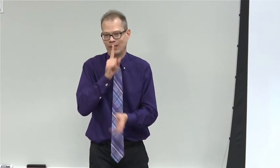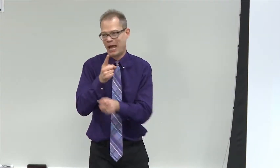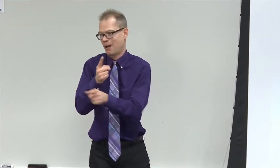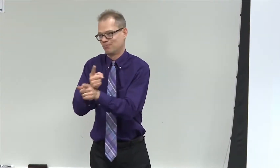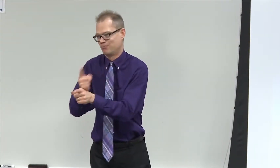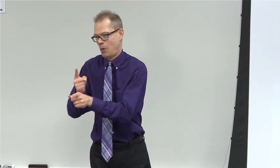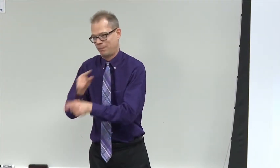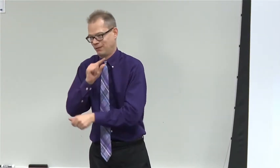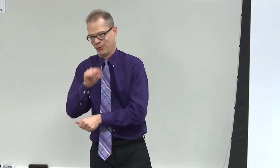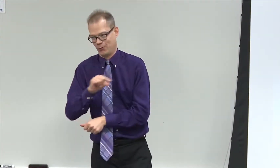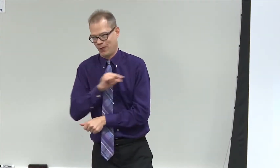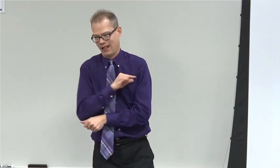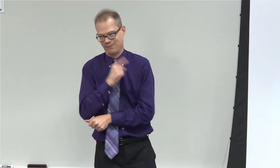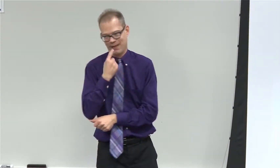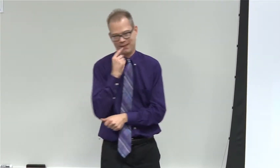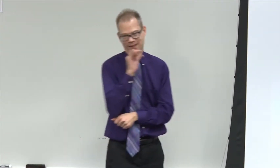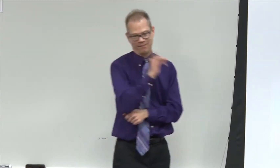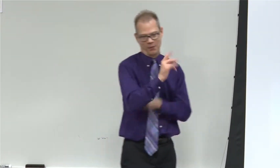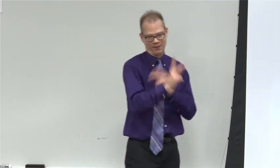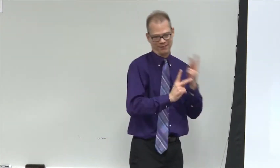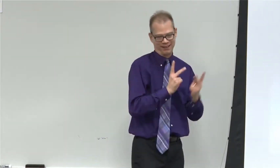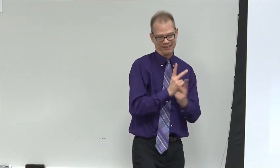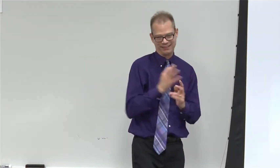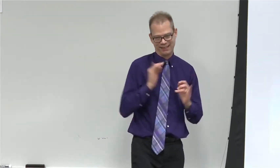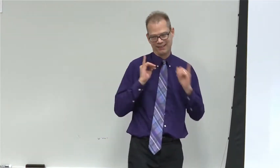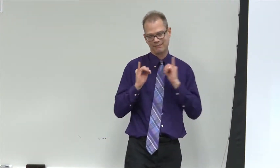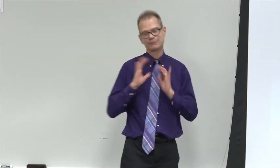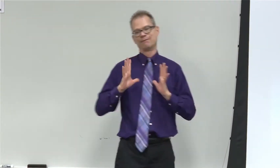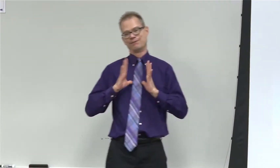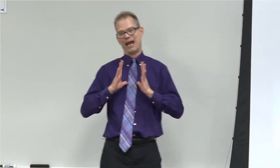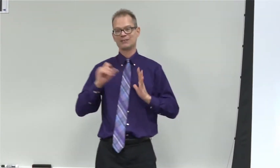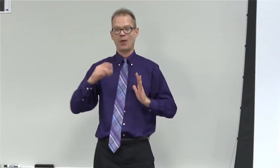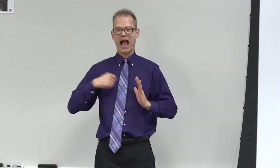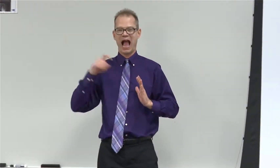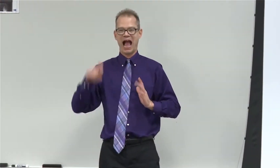that don't really have the proper qualifications for this type of interview,